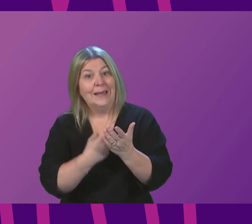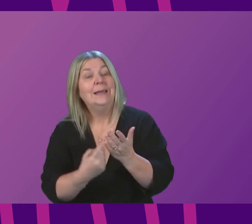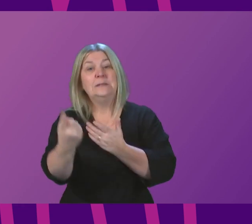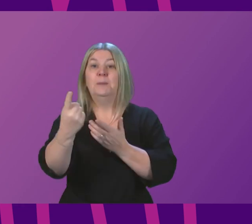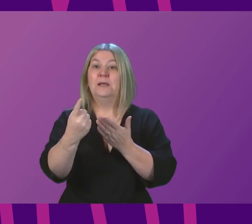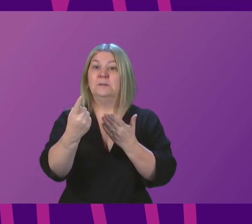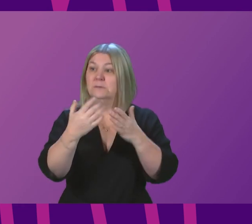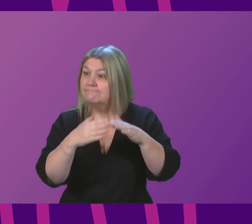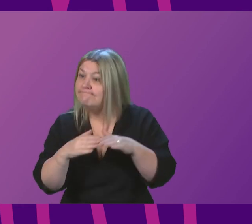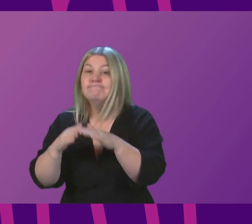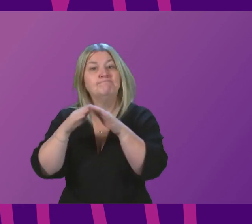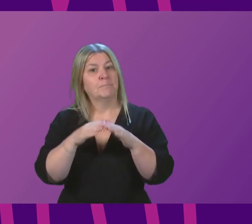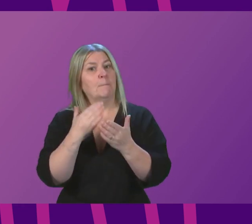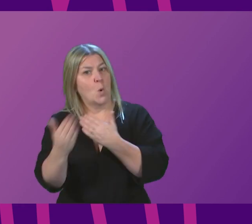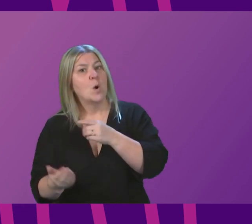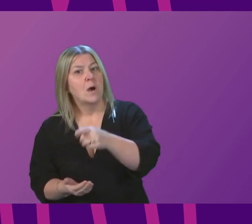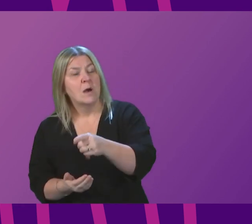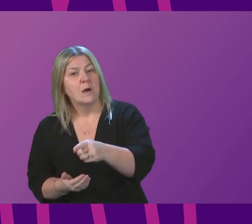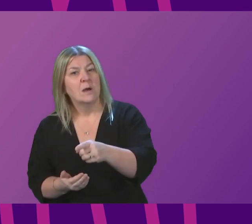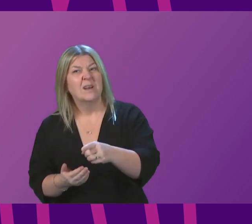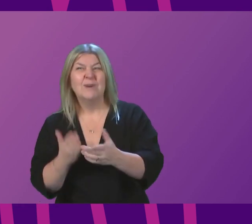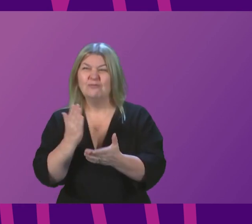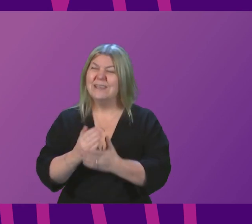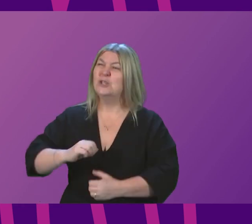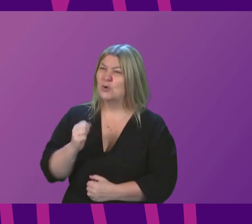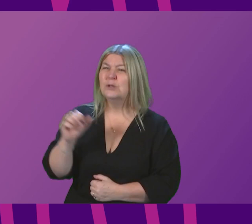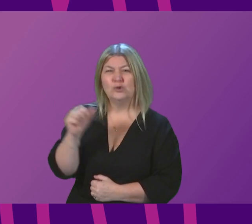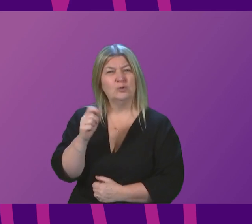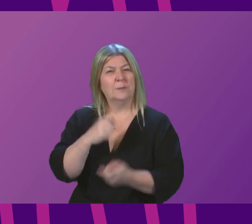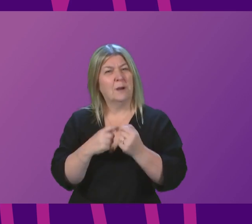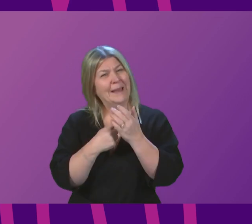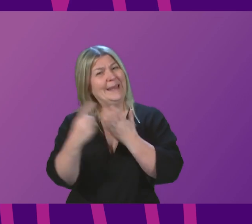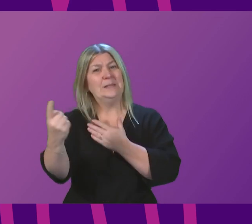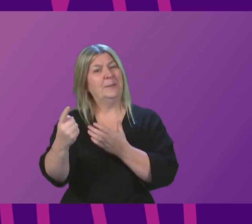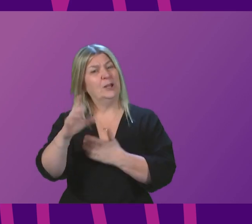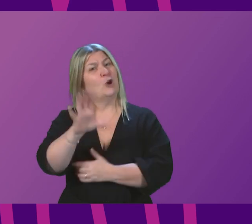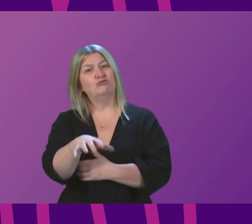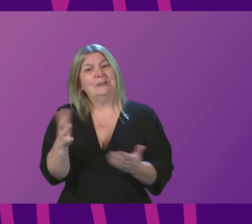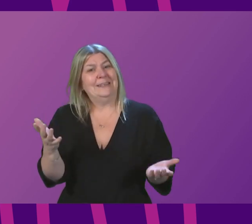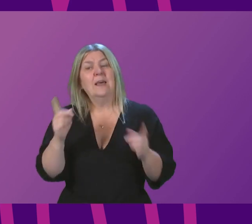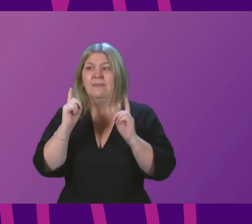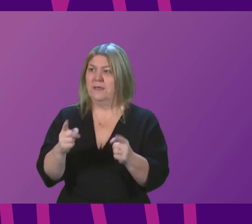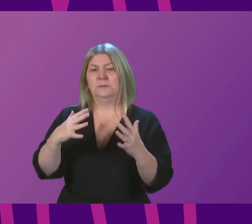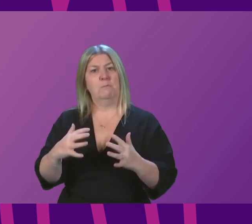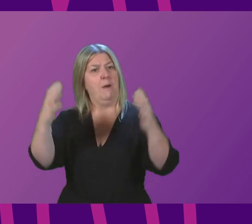the best way of resolving the situation is for Scotland to become an independent country so that the Scottish Parliament can take the decisions that are in the interests of the